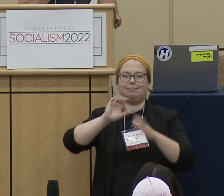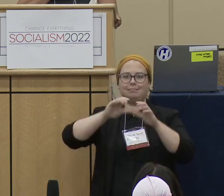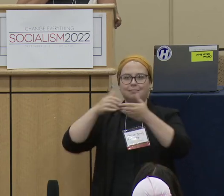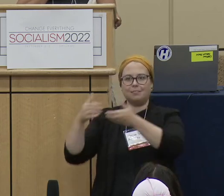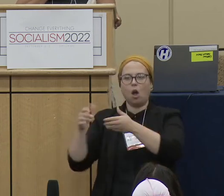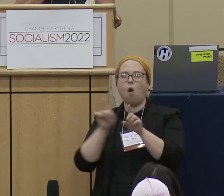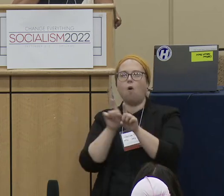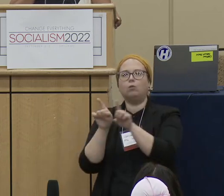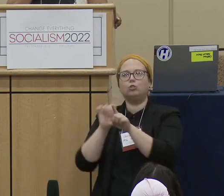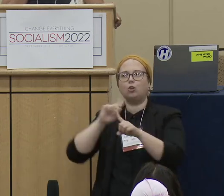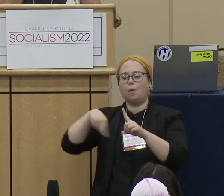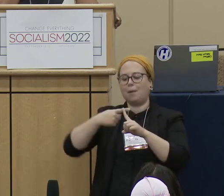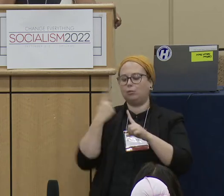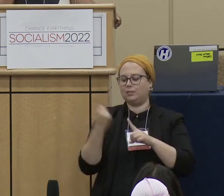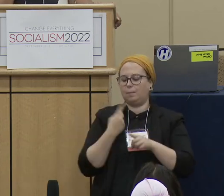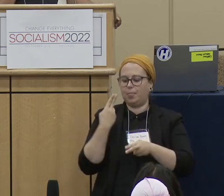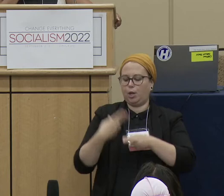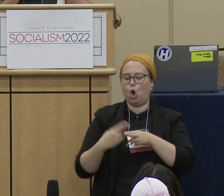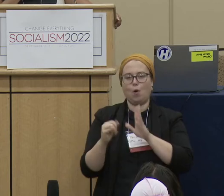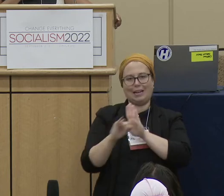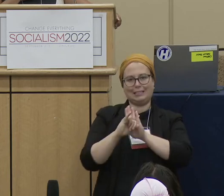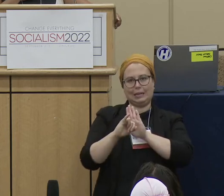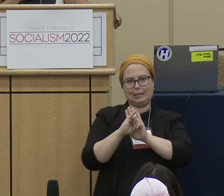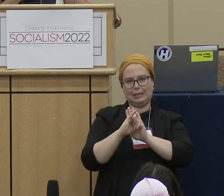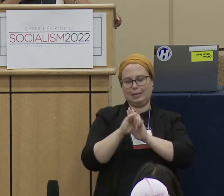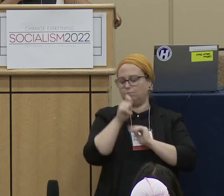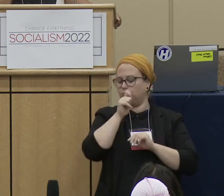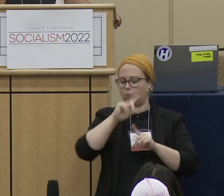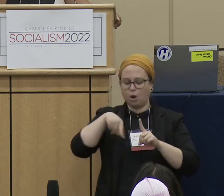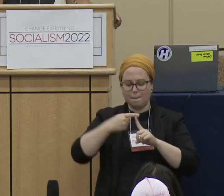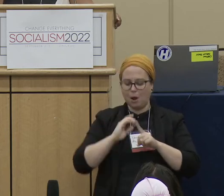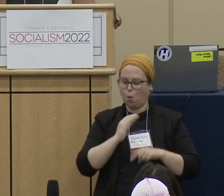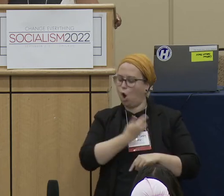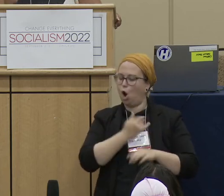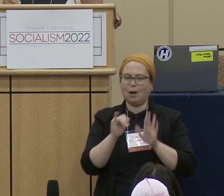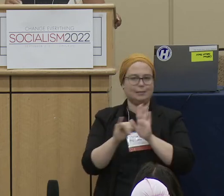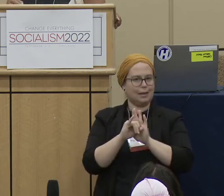and heteropatriarchy is somehow something about identity. It is